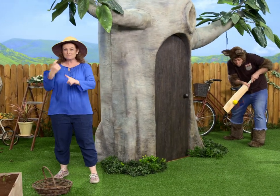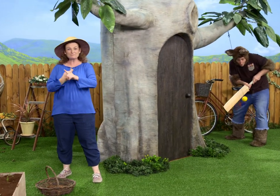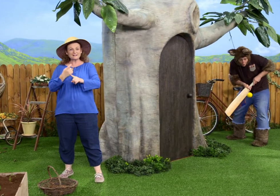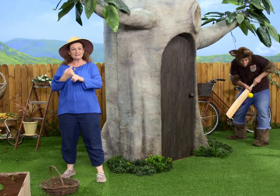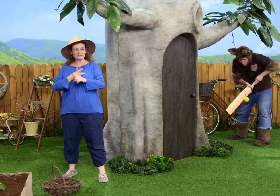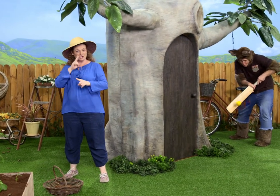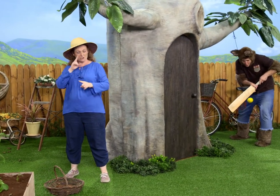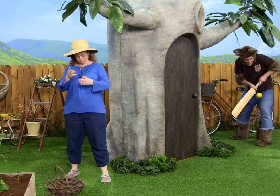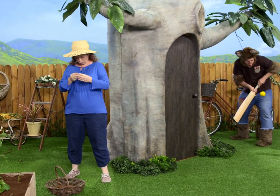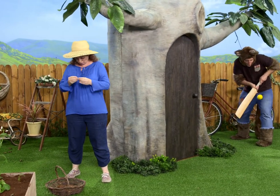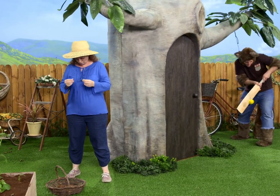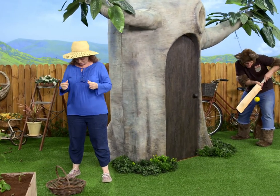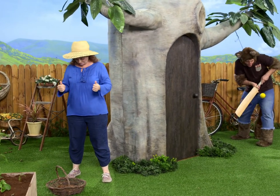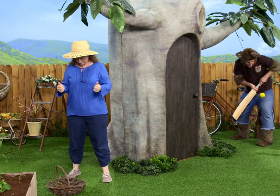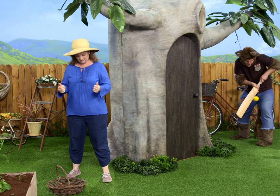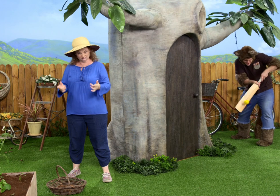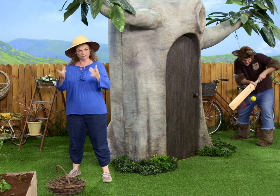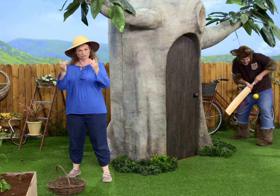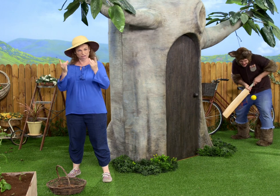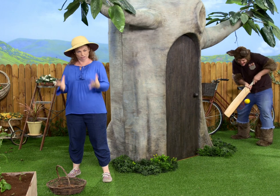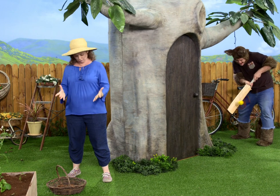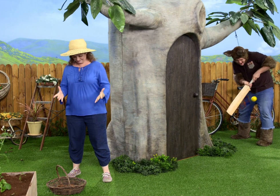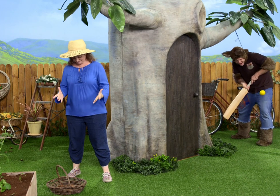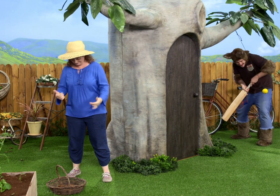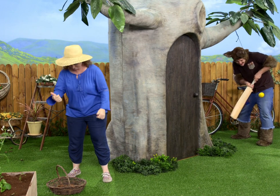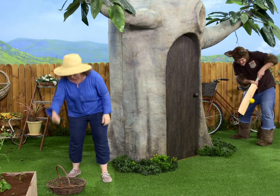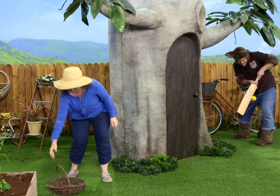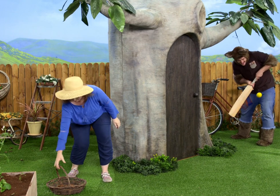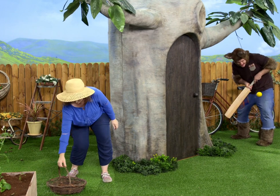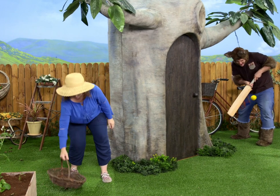Well, the potatoes look dry. They're ready to take inside now.